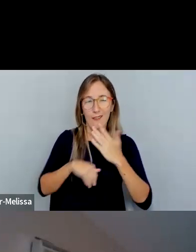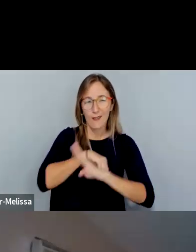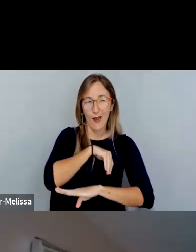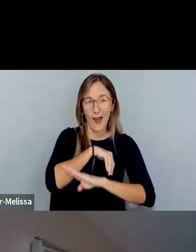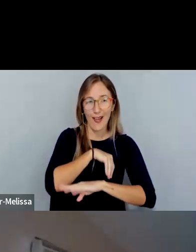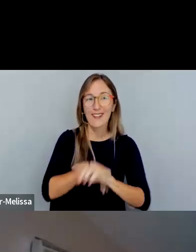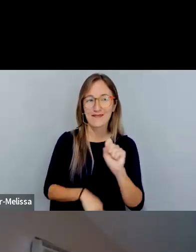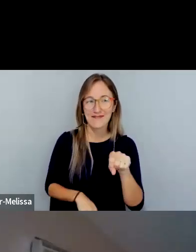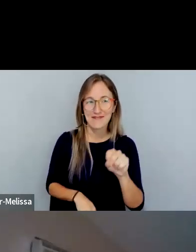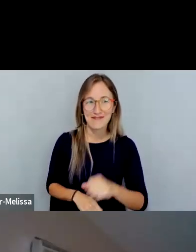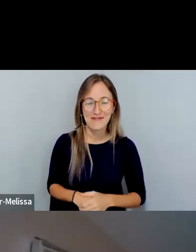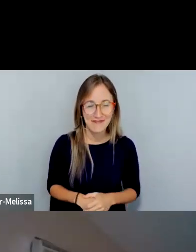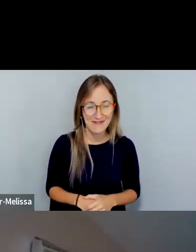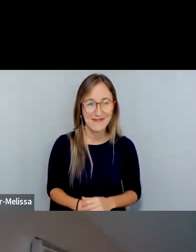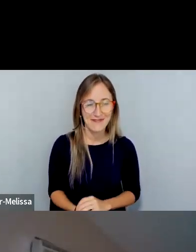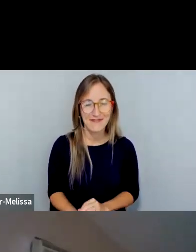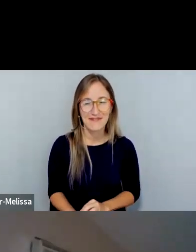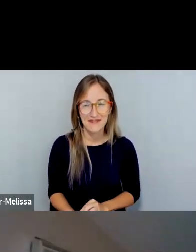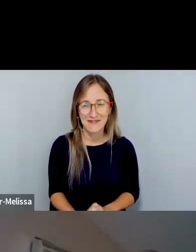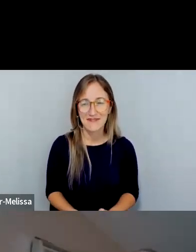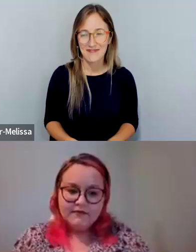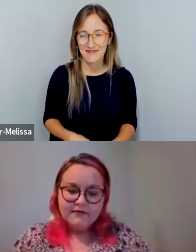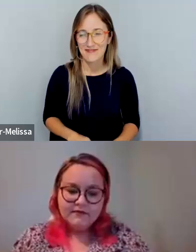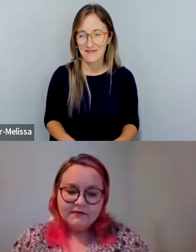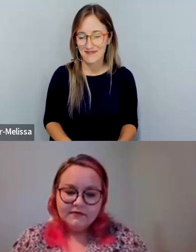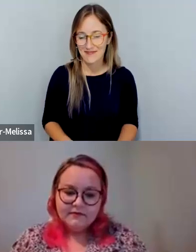if I have a favorite season. I think there's something I enjoy about all